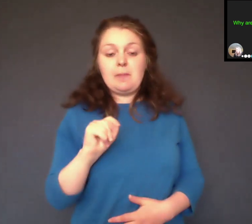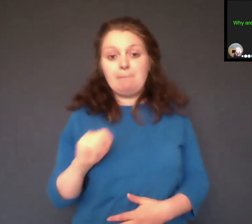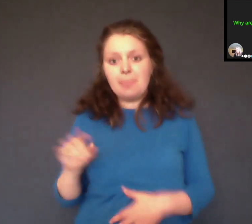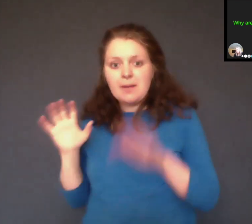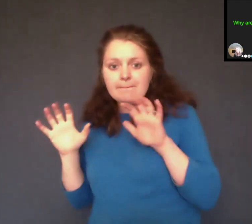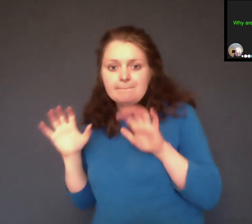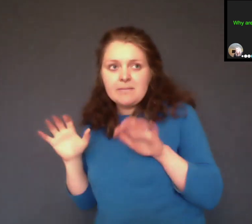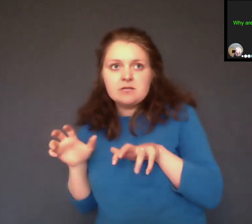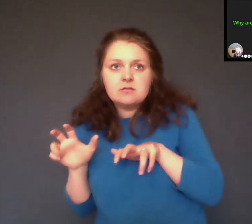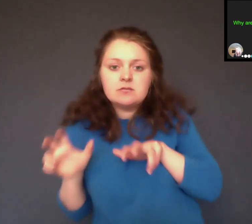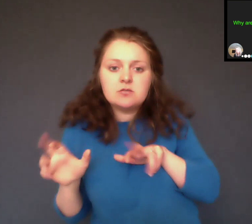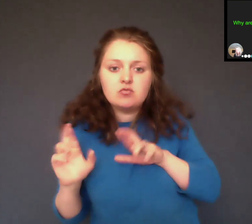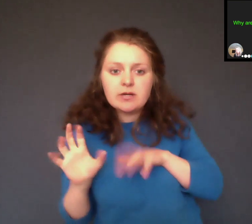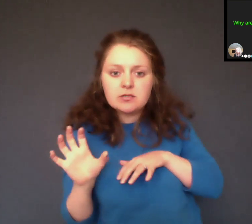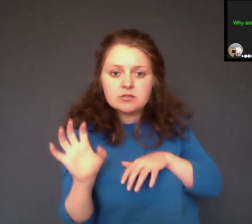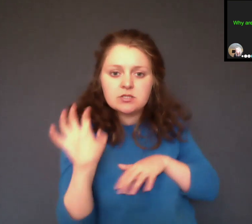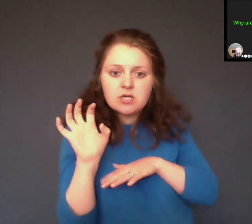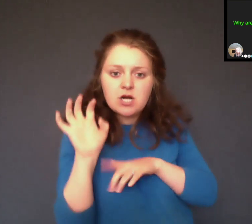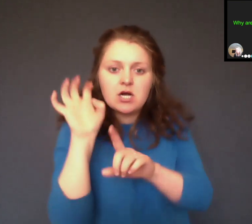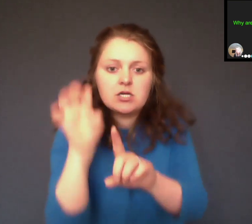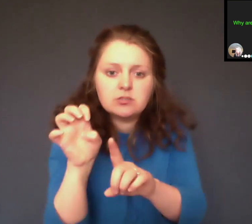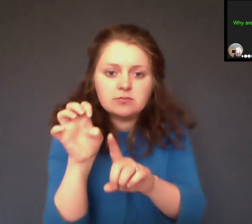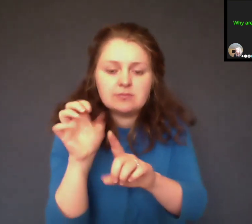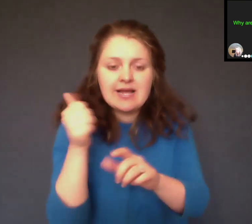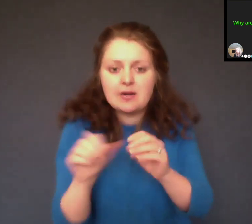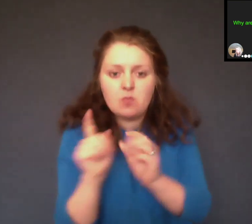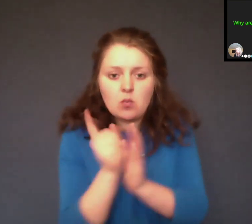but was poised to strike its dripping jaws inches from harvey's feet